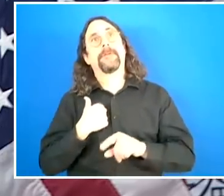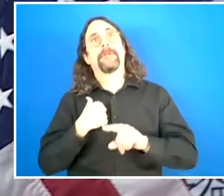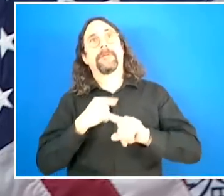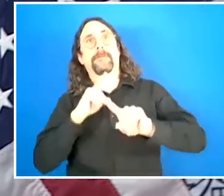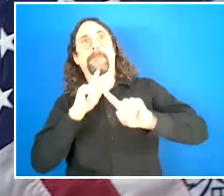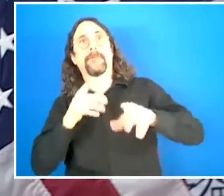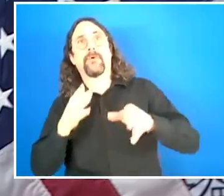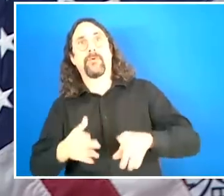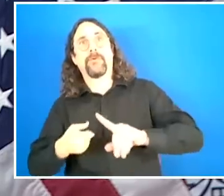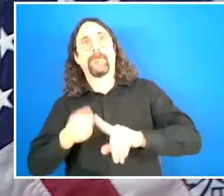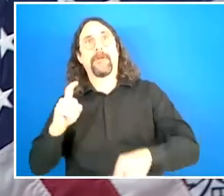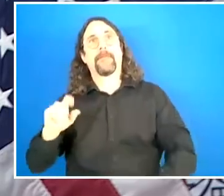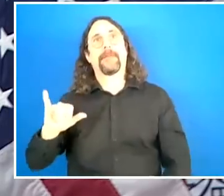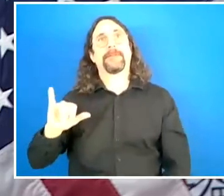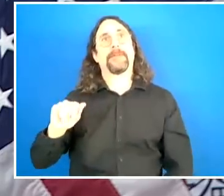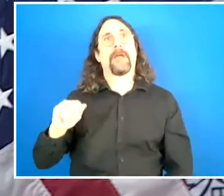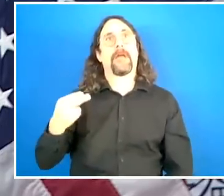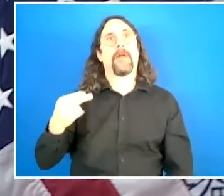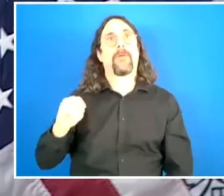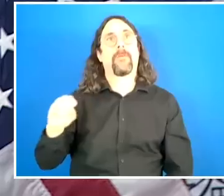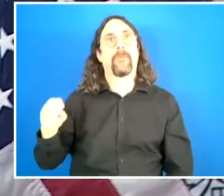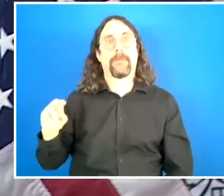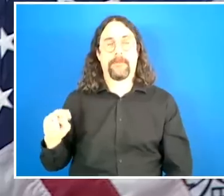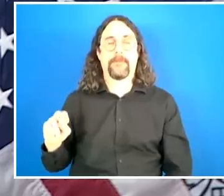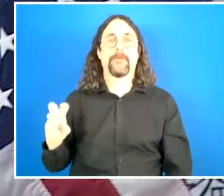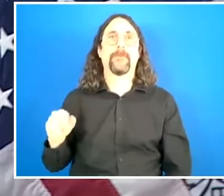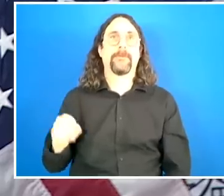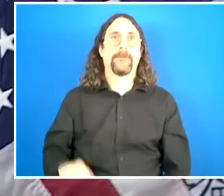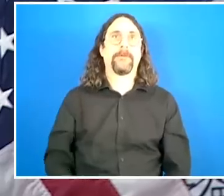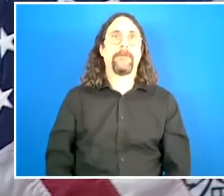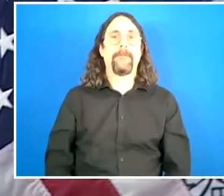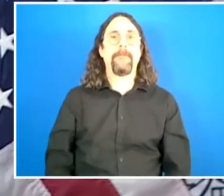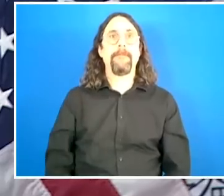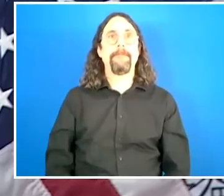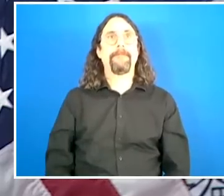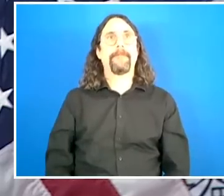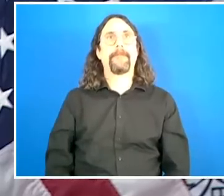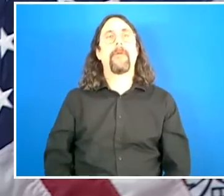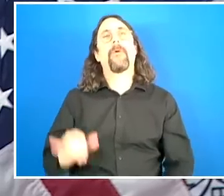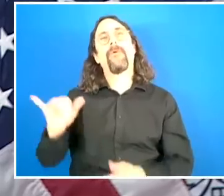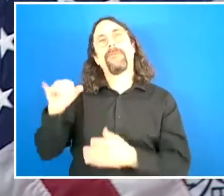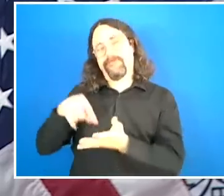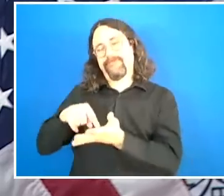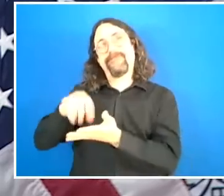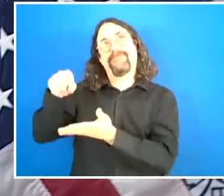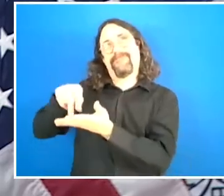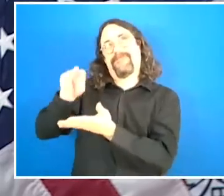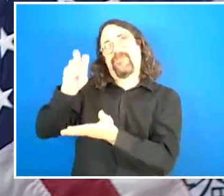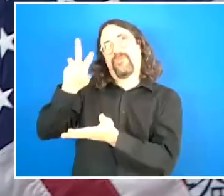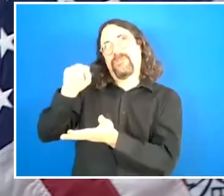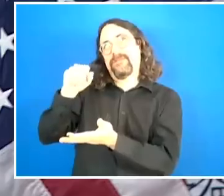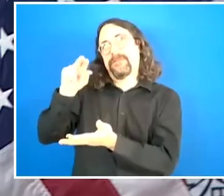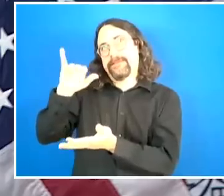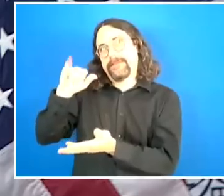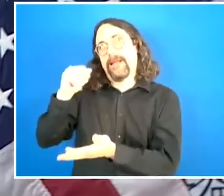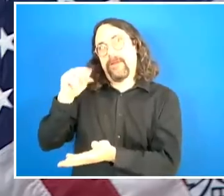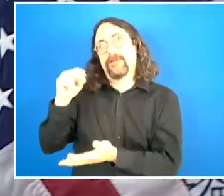GOING TO SUPPORT T HECITY IN A MASISVE ANTI BODY